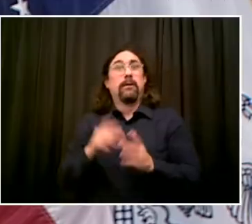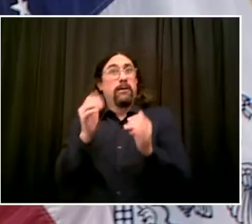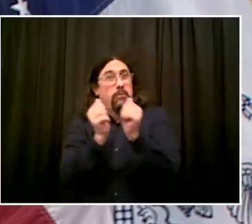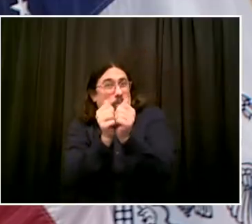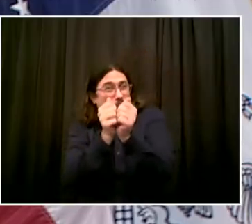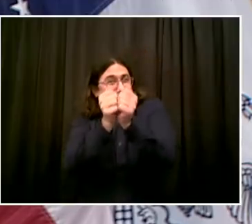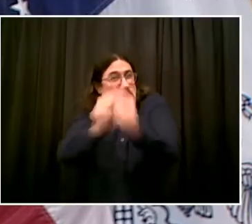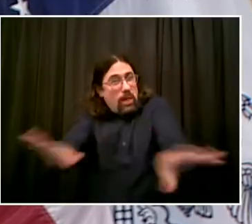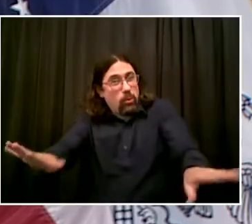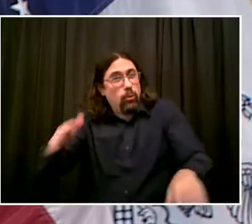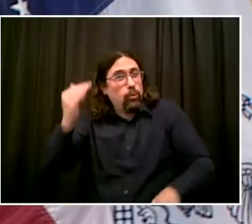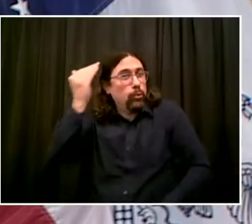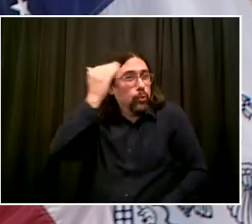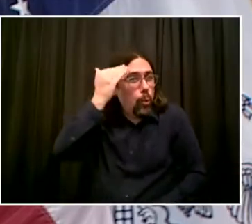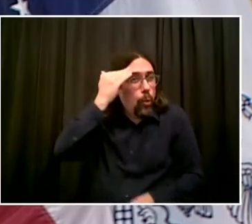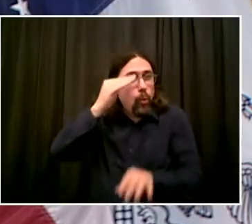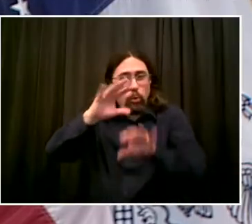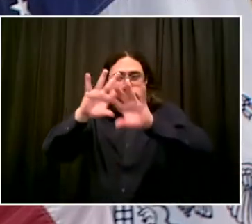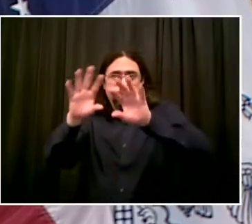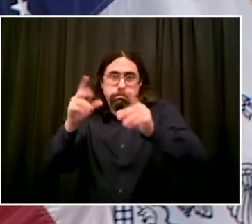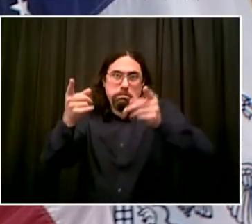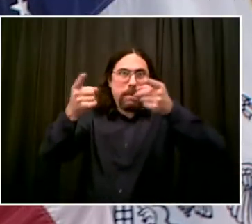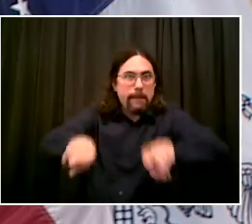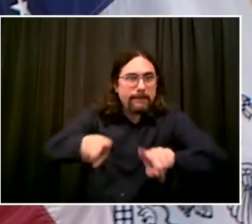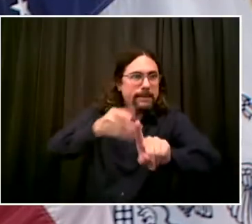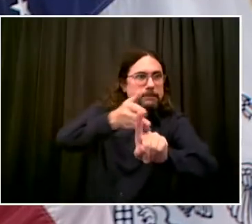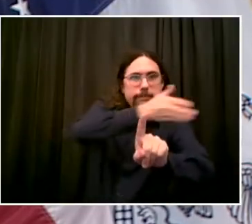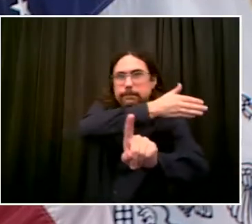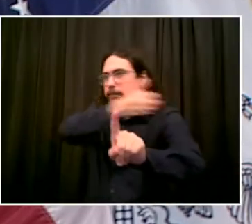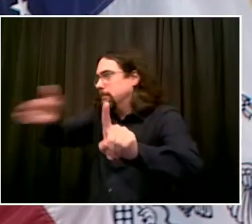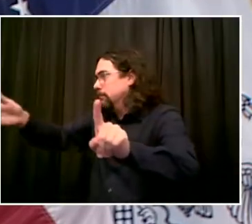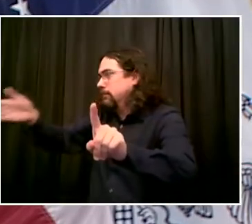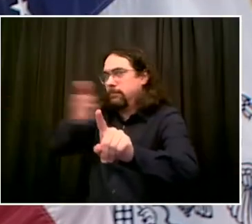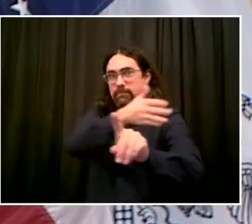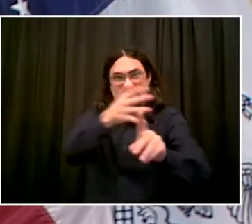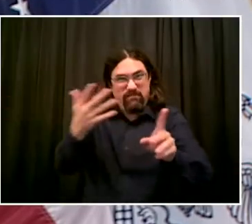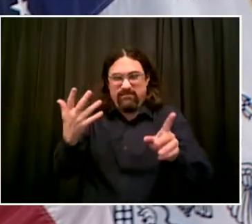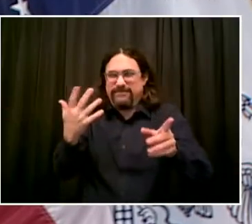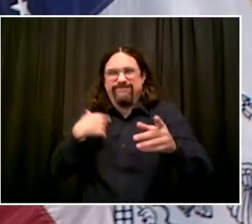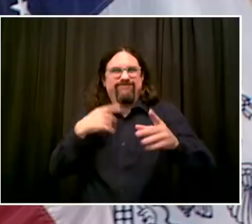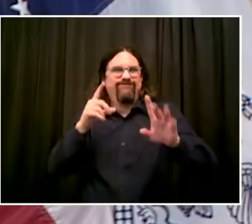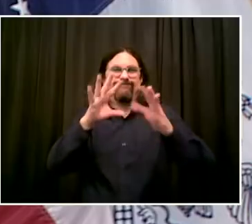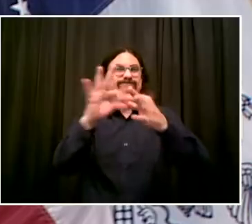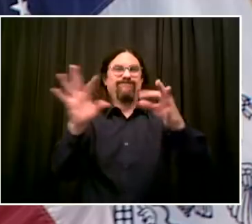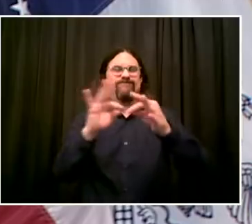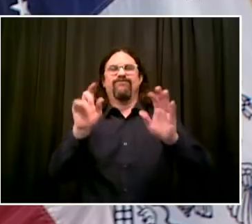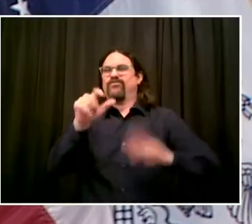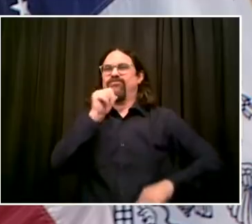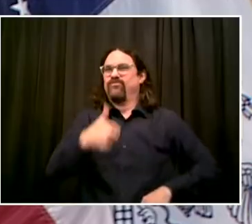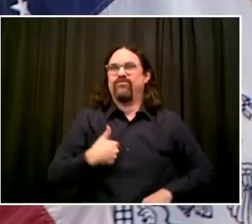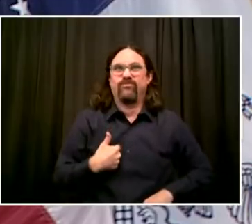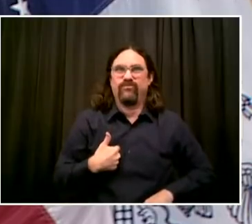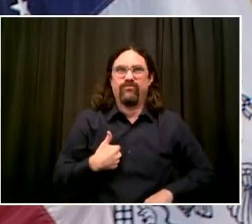UNTIL THEER'S BEEN AN INVESTIGATION . I WL ILMAKE SURE